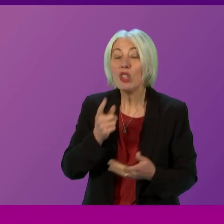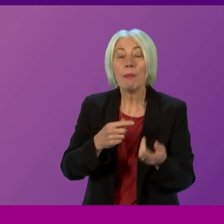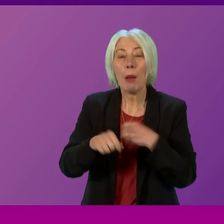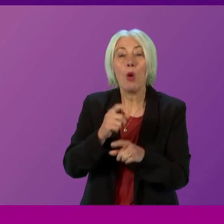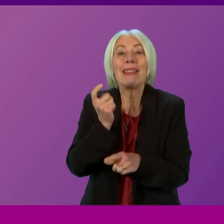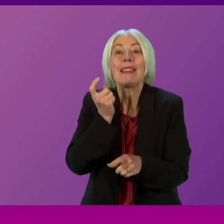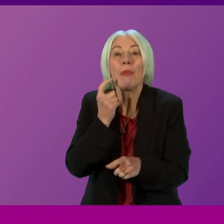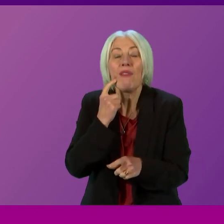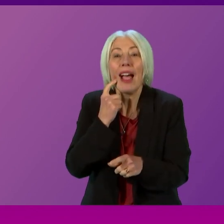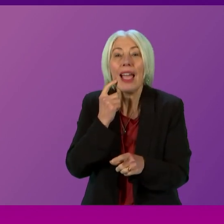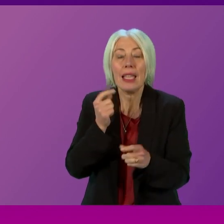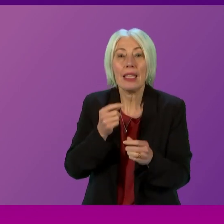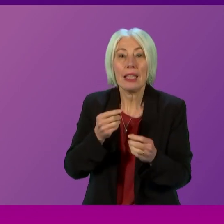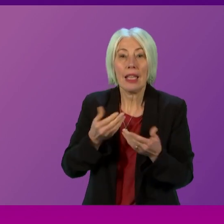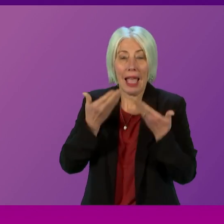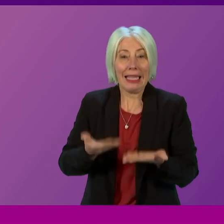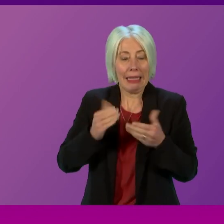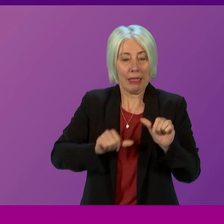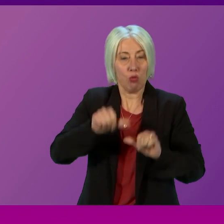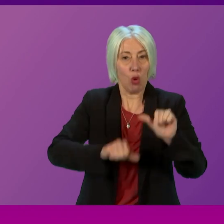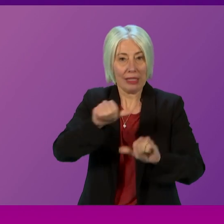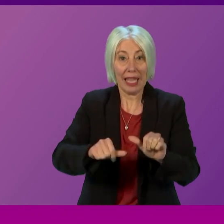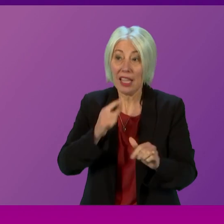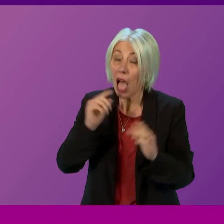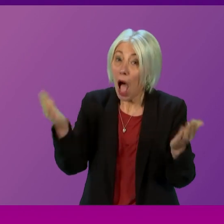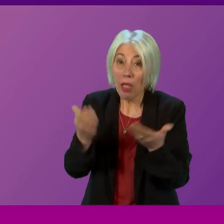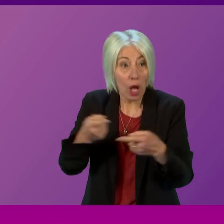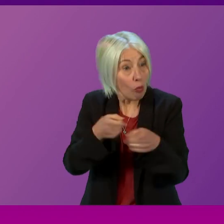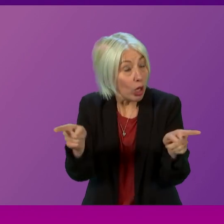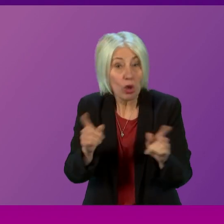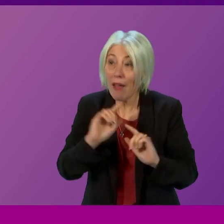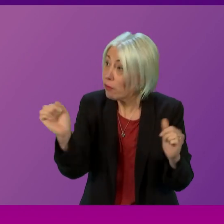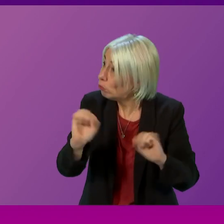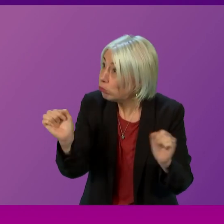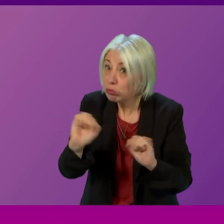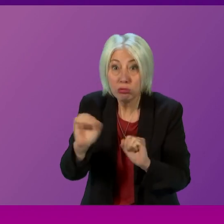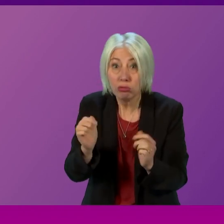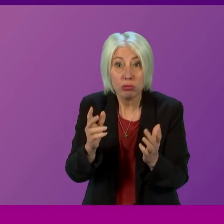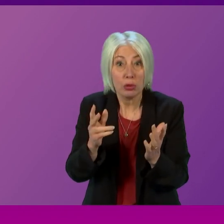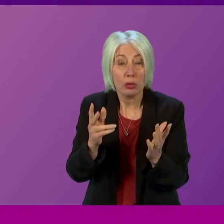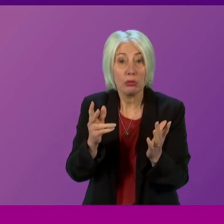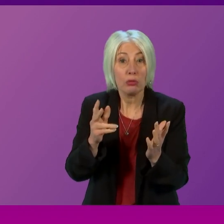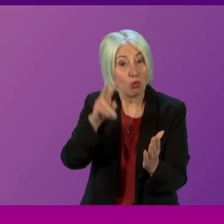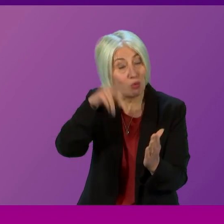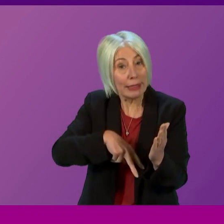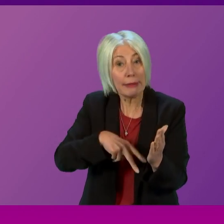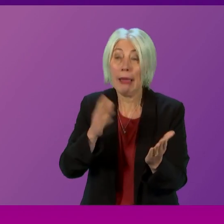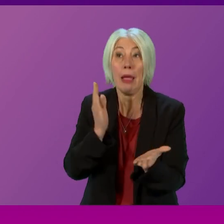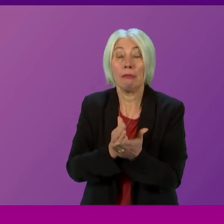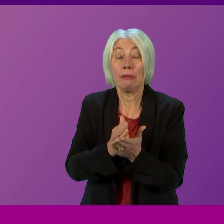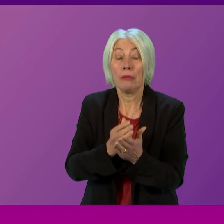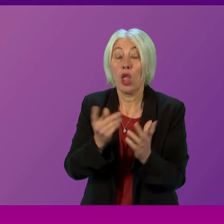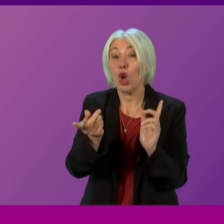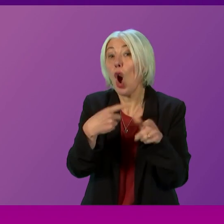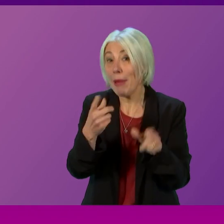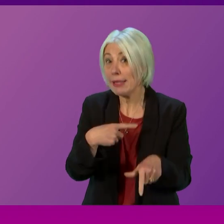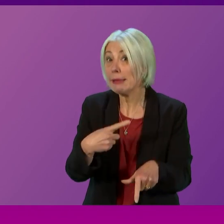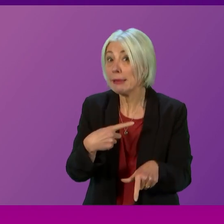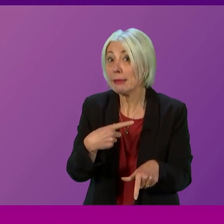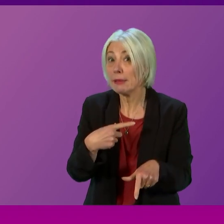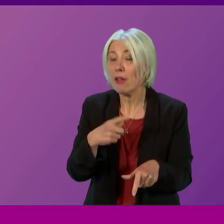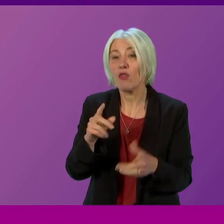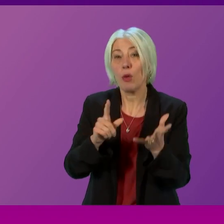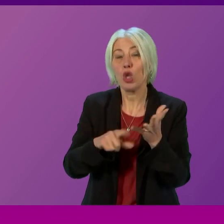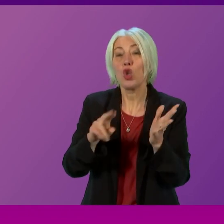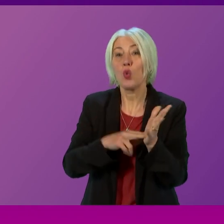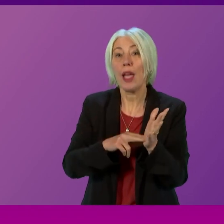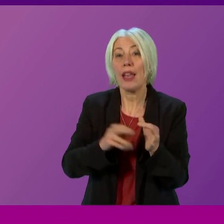existing processes. I encourage anyone who has not already done so to read this